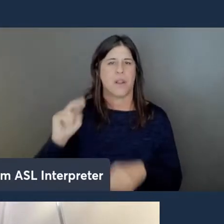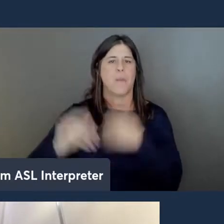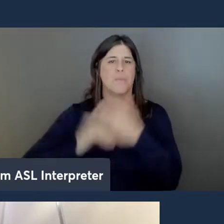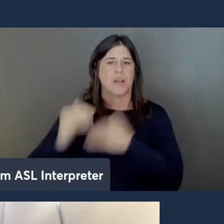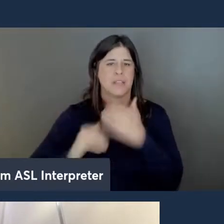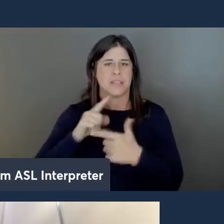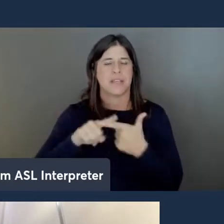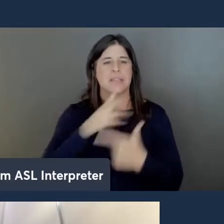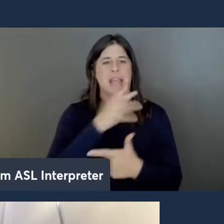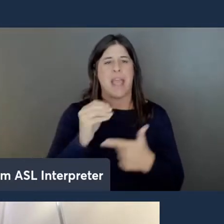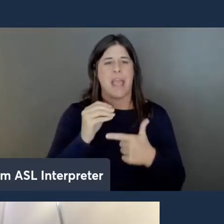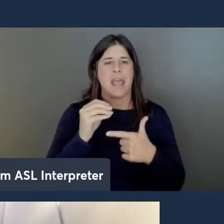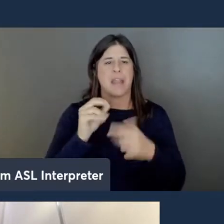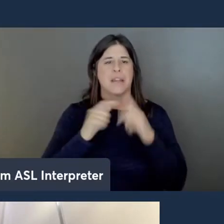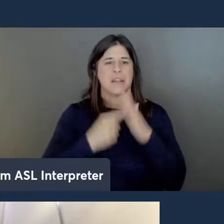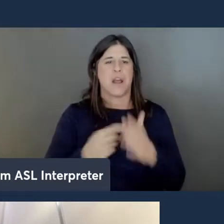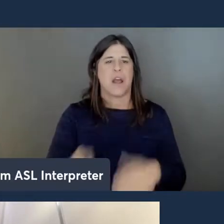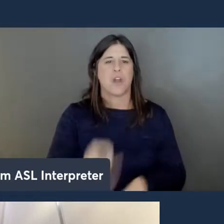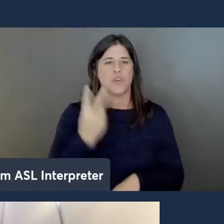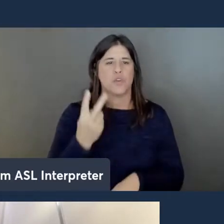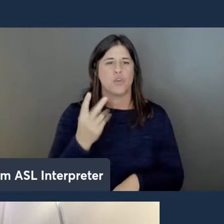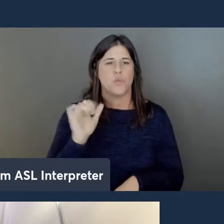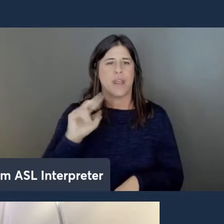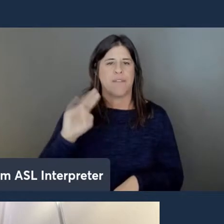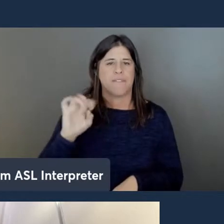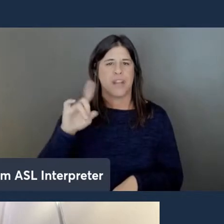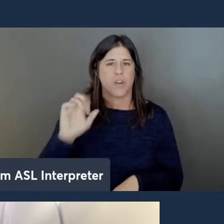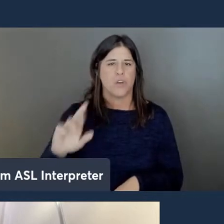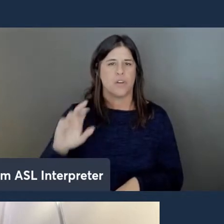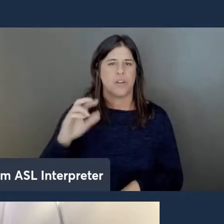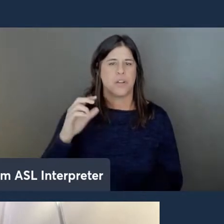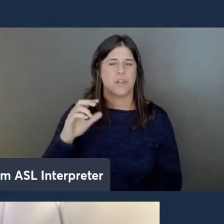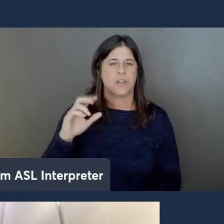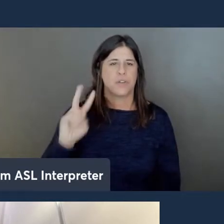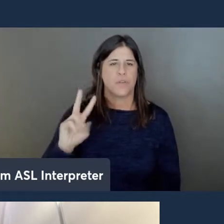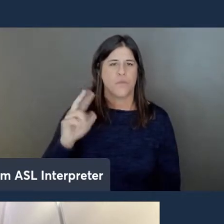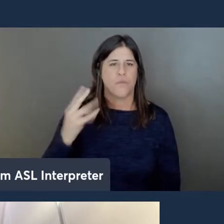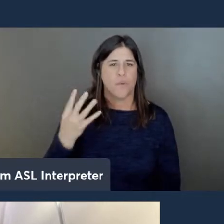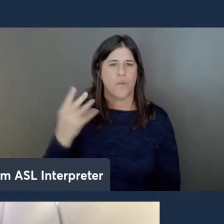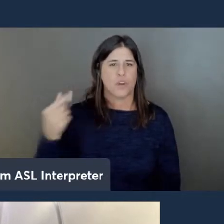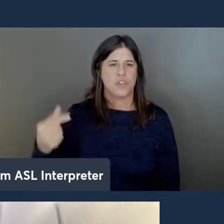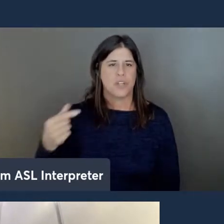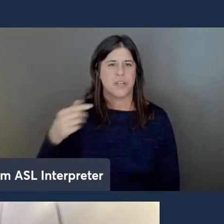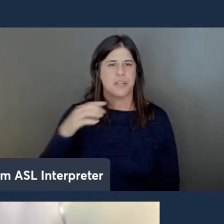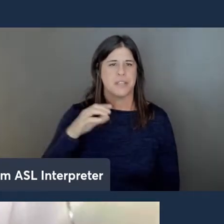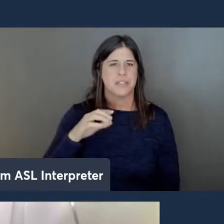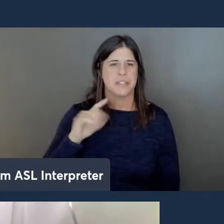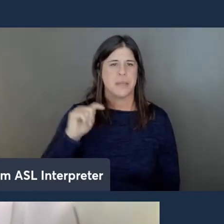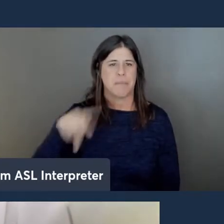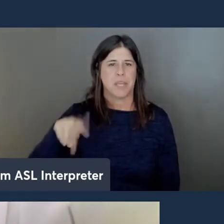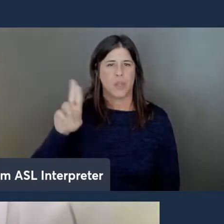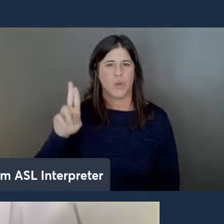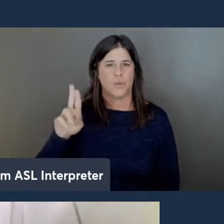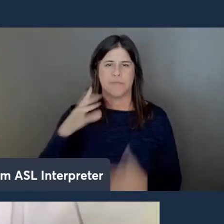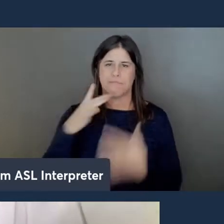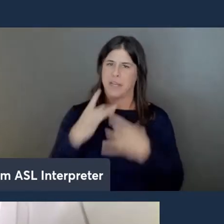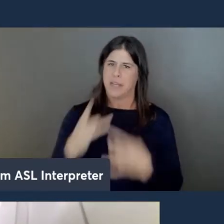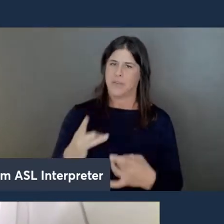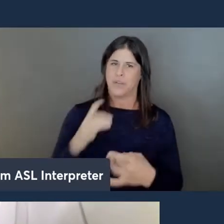two Nvidia T4G GPU's. Interesting. Awesome. So you get an ARM-based instance,